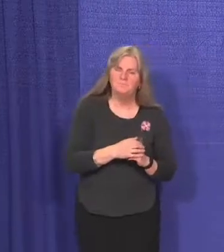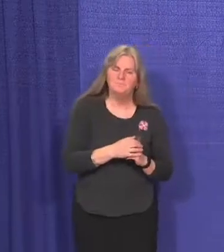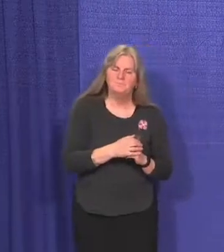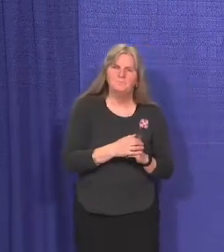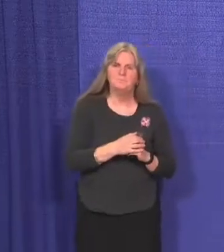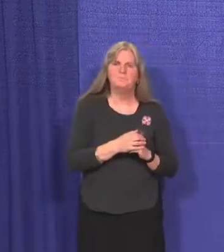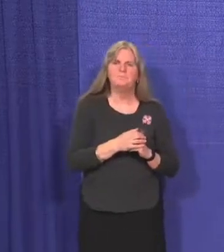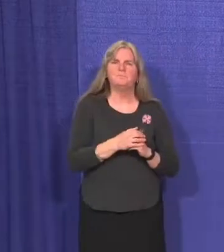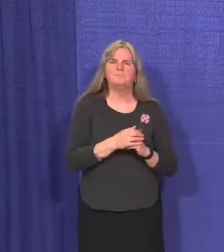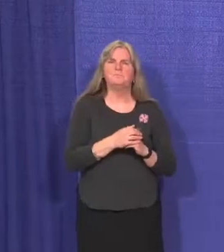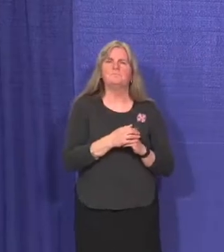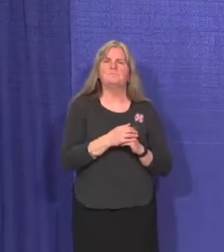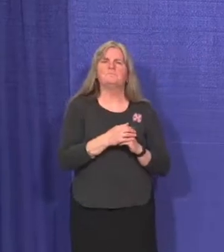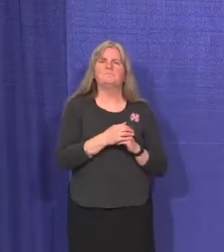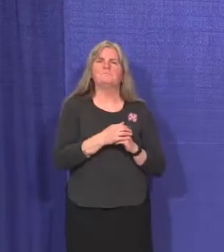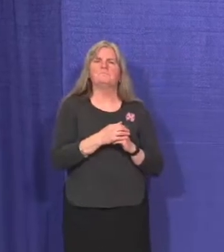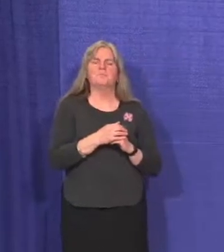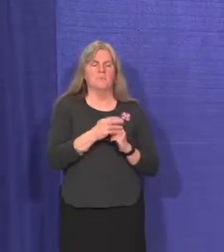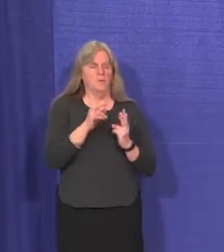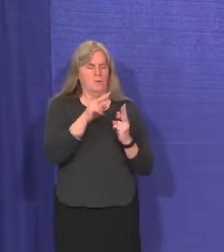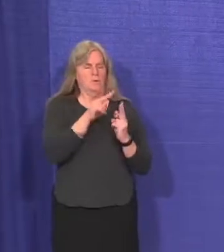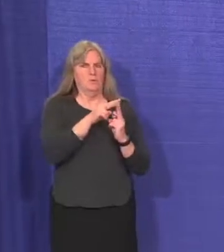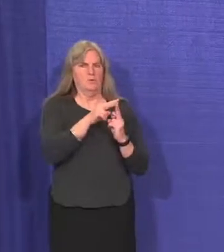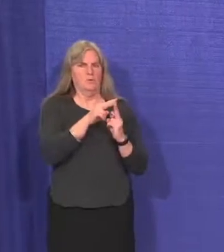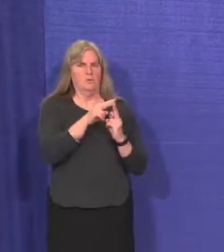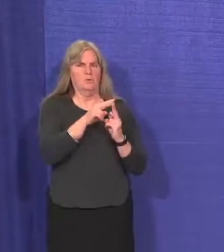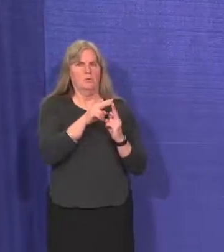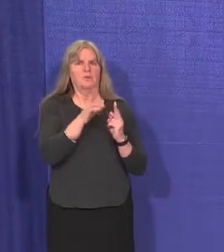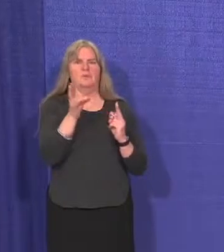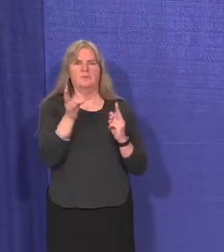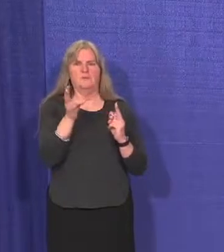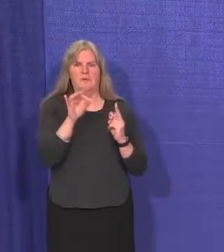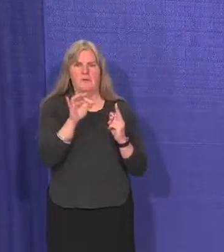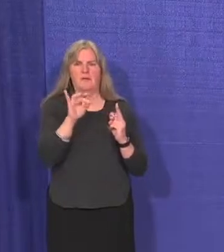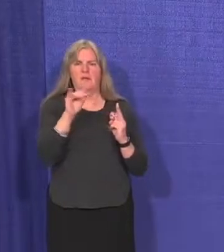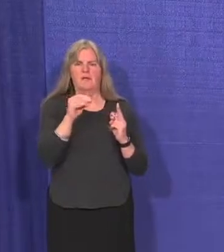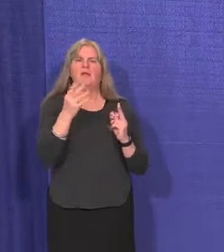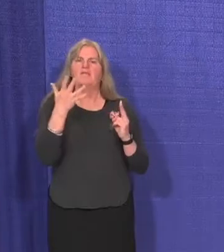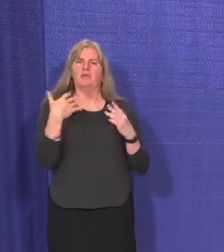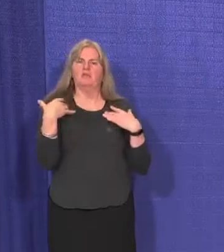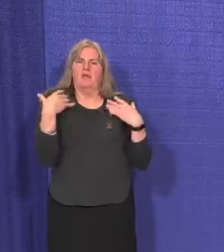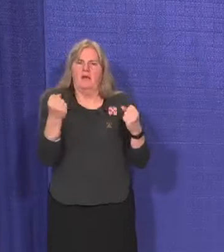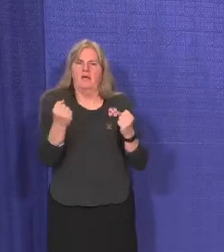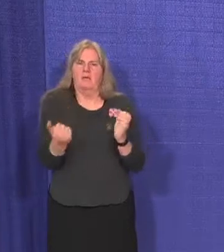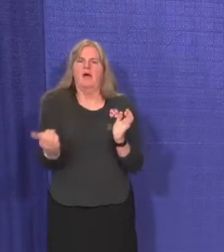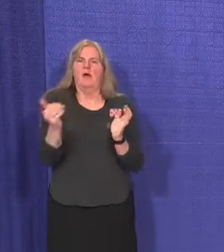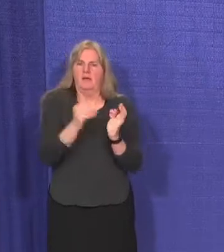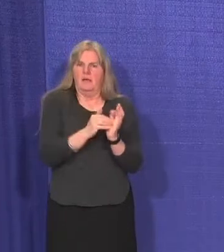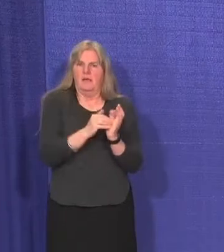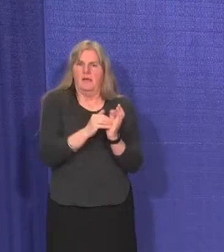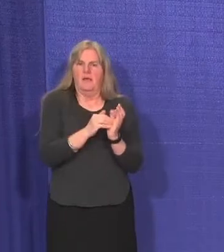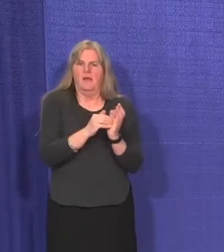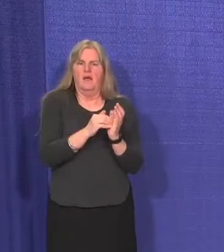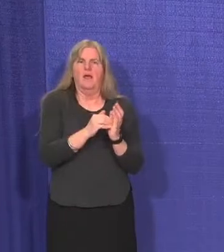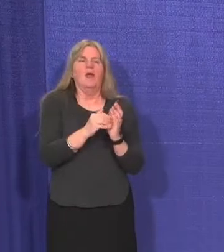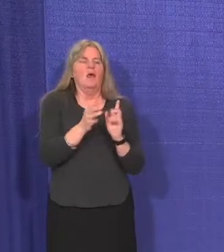and how confident we should be that these cases are not an